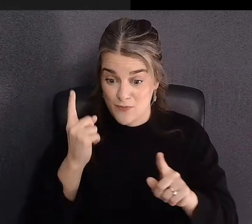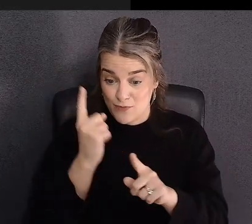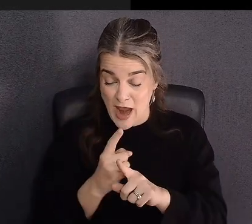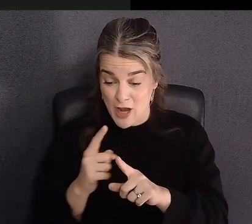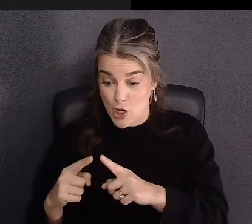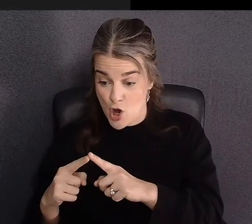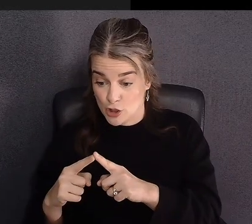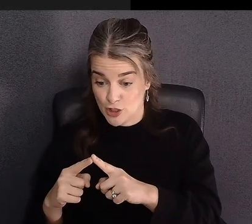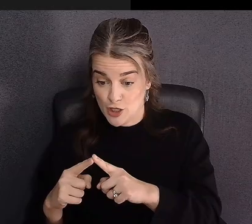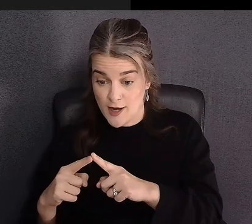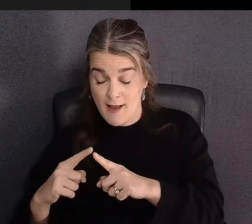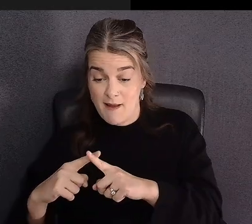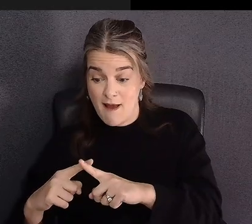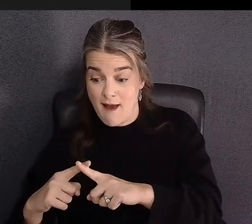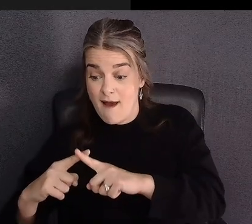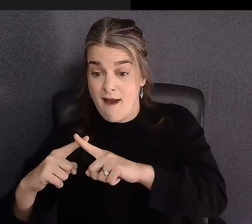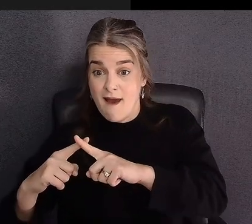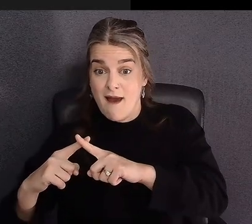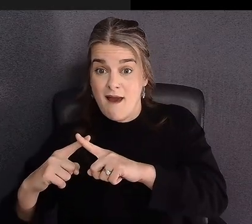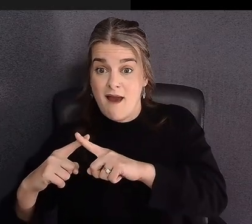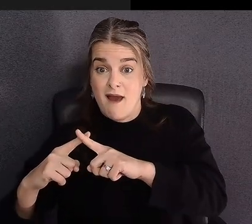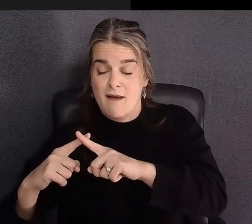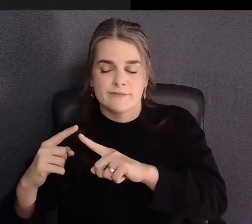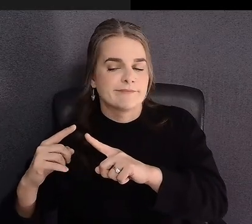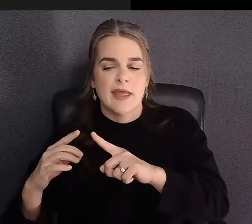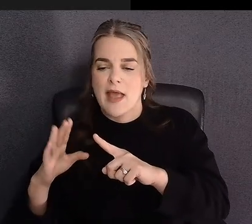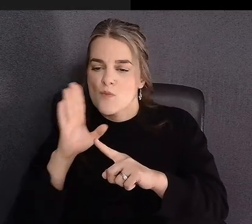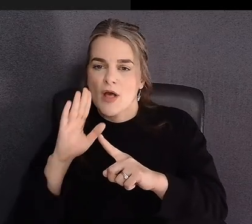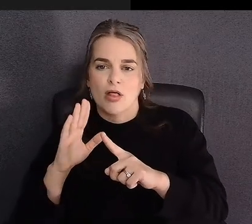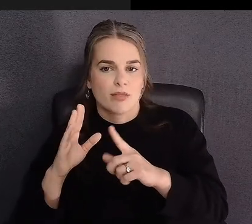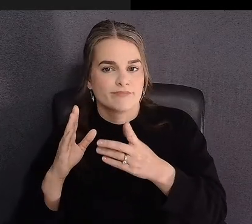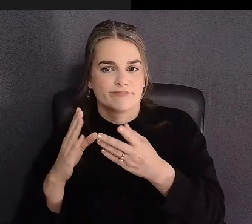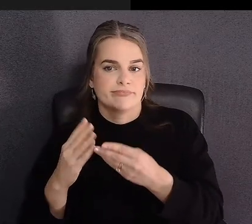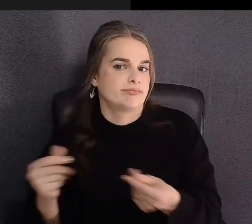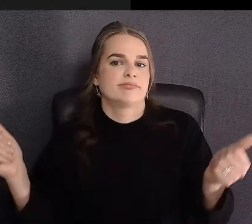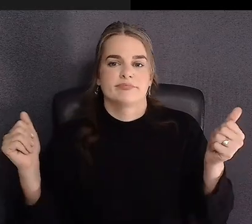if it moves slightly, then she loses what she's doing.